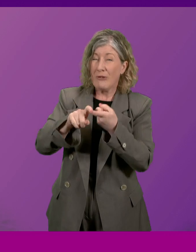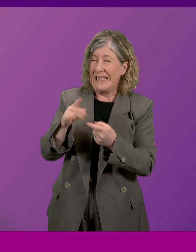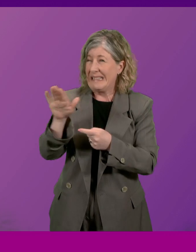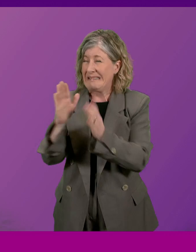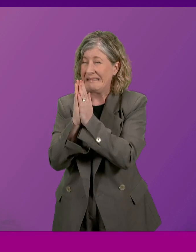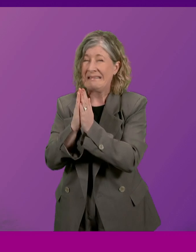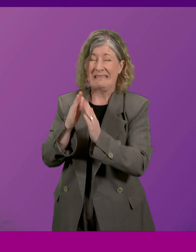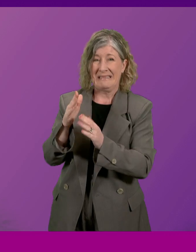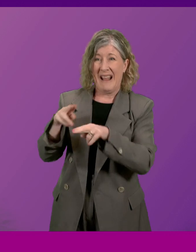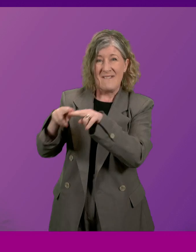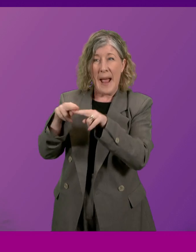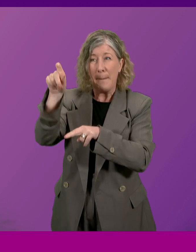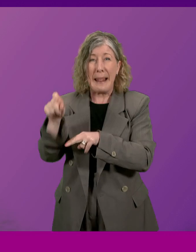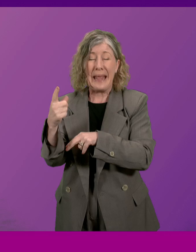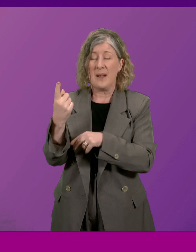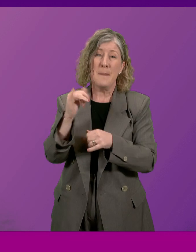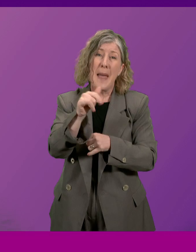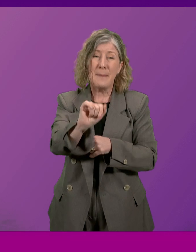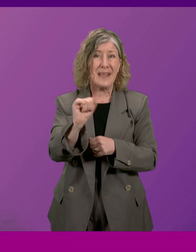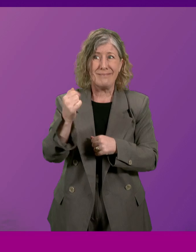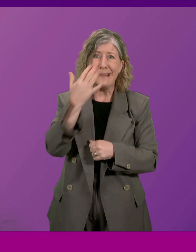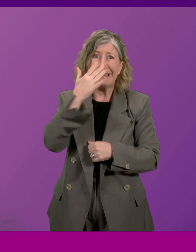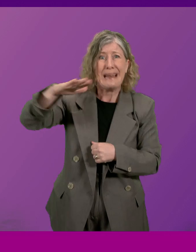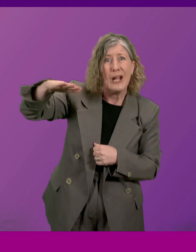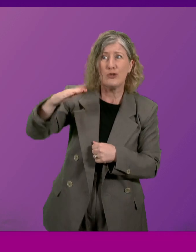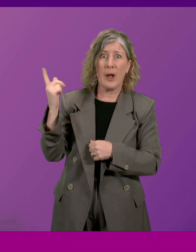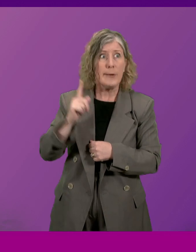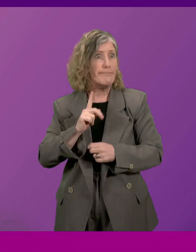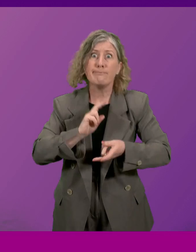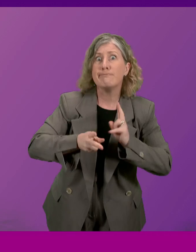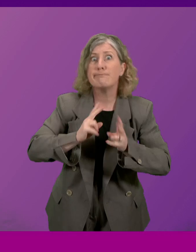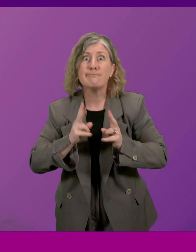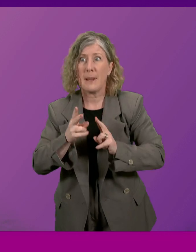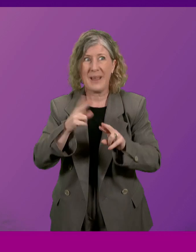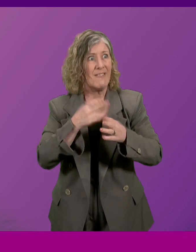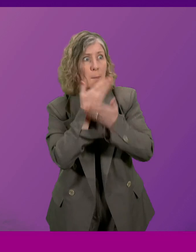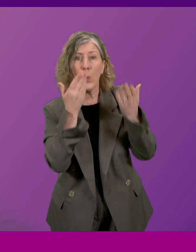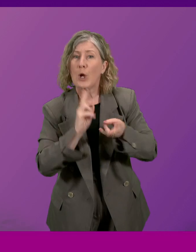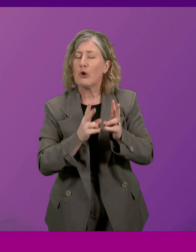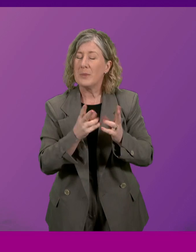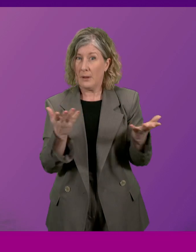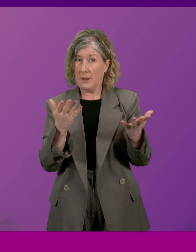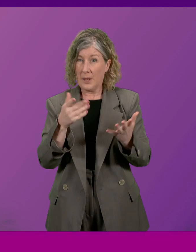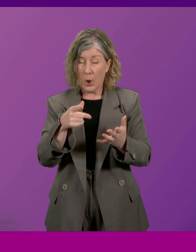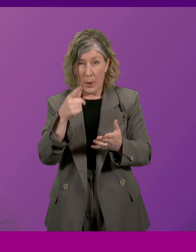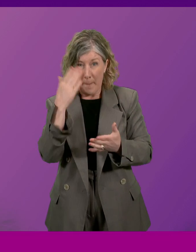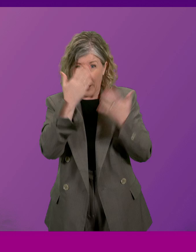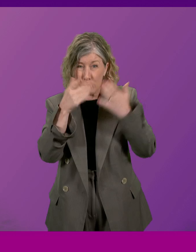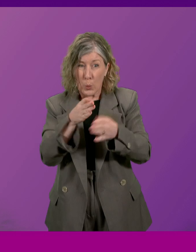teenage family member to interpret the devastating news that they could potentially receive? The